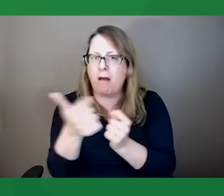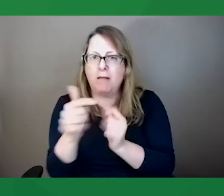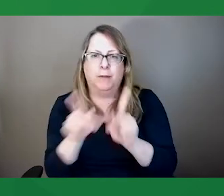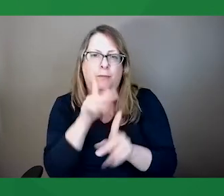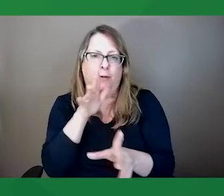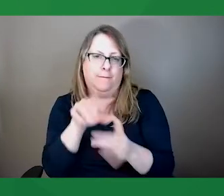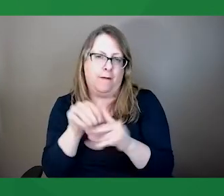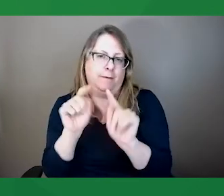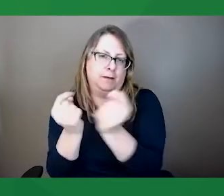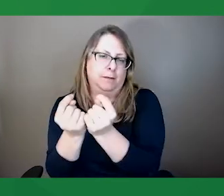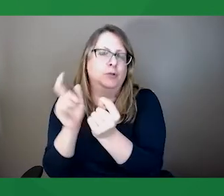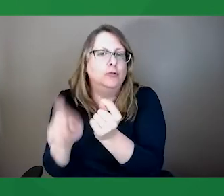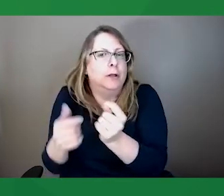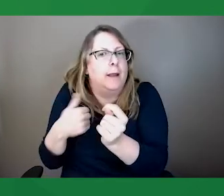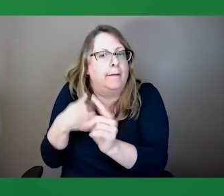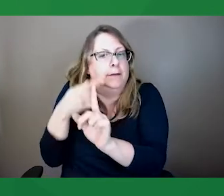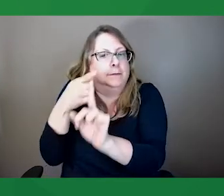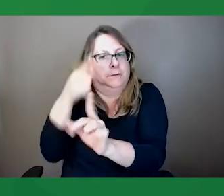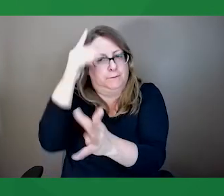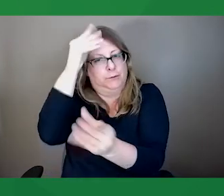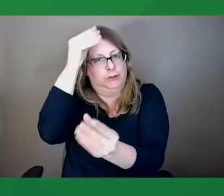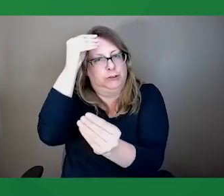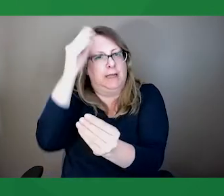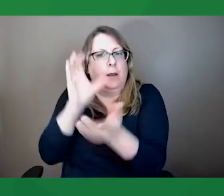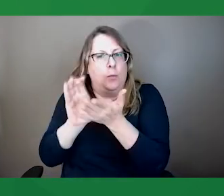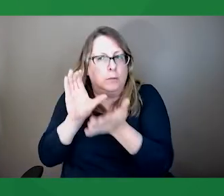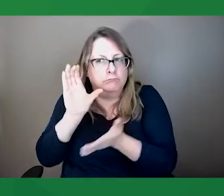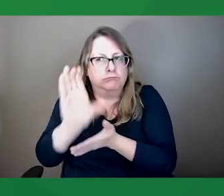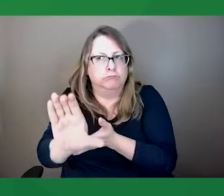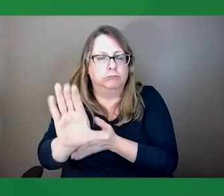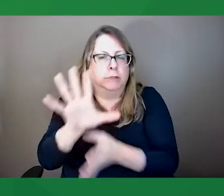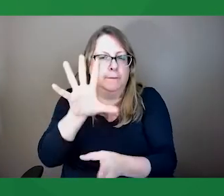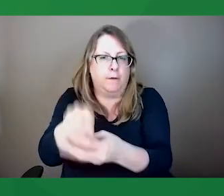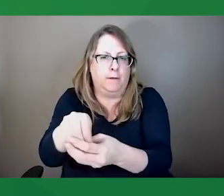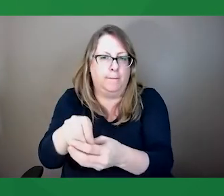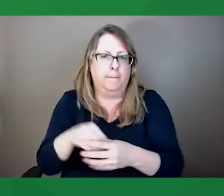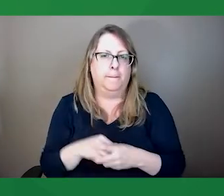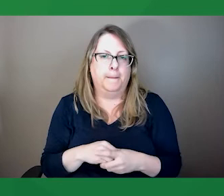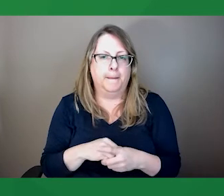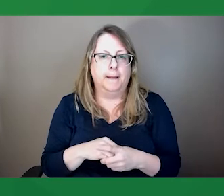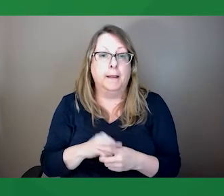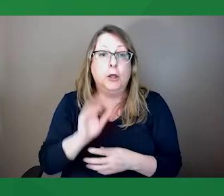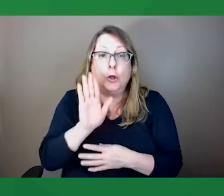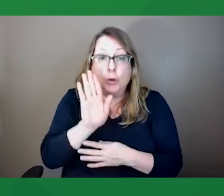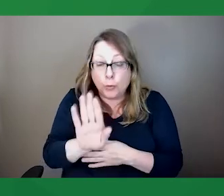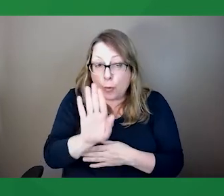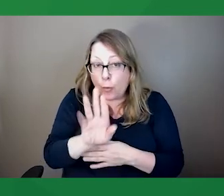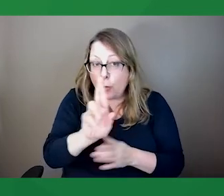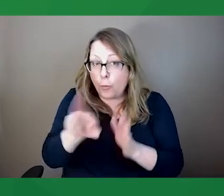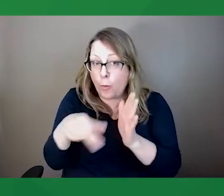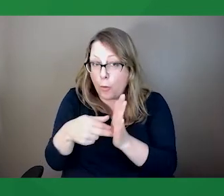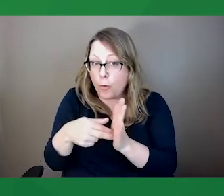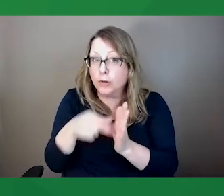is going to have specific information that they are going to contribute. Now your role as the accessibility subject matter expert